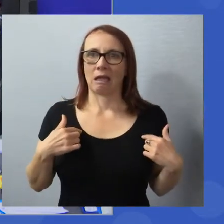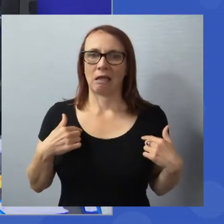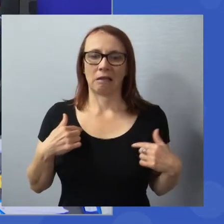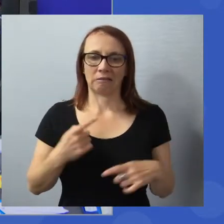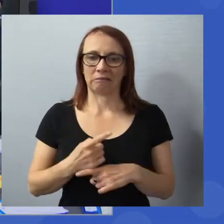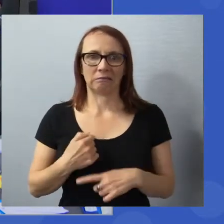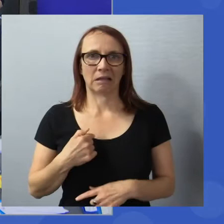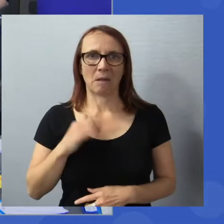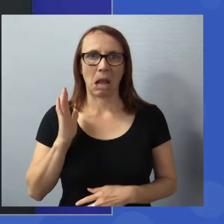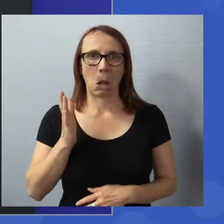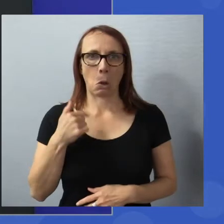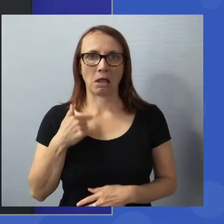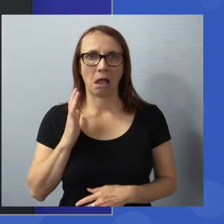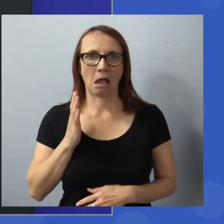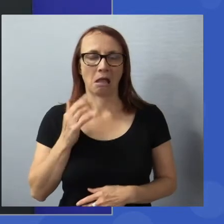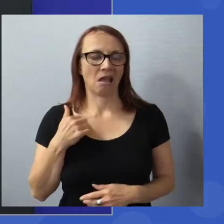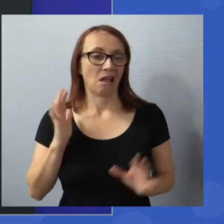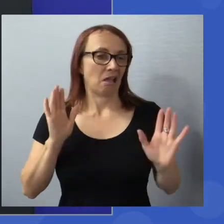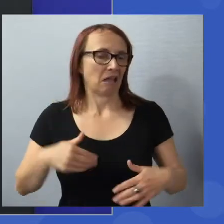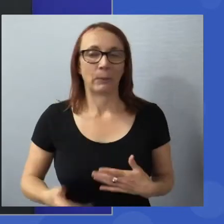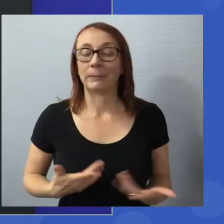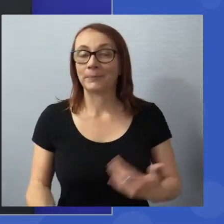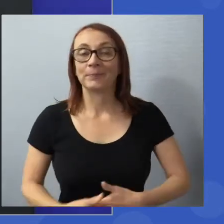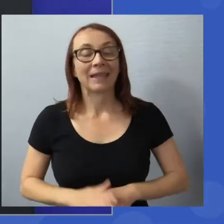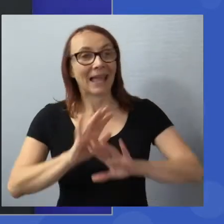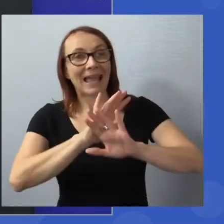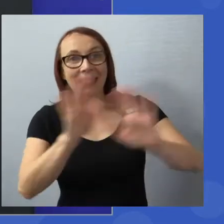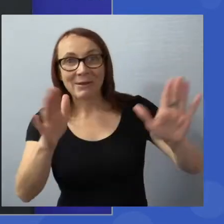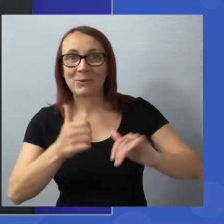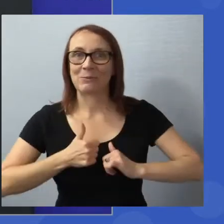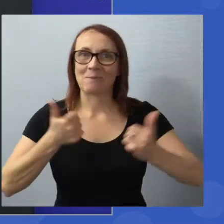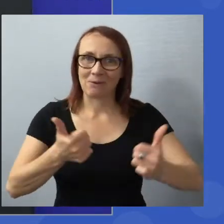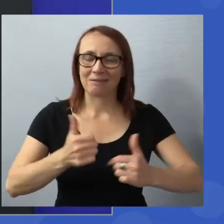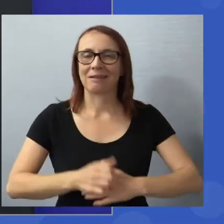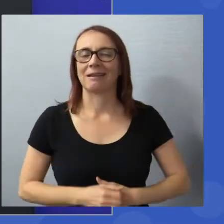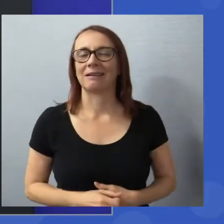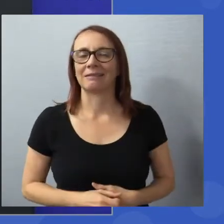but here we go so good morning everyone it's good to see you again last night